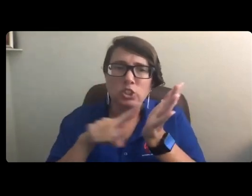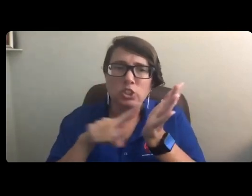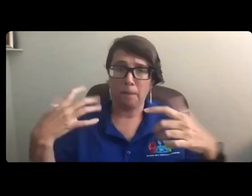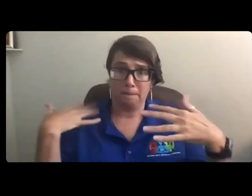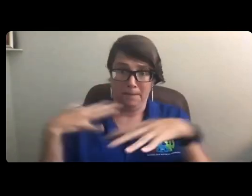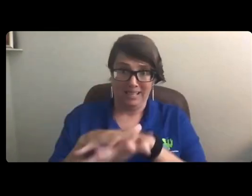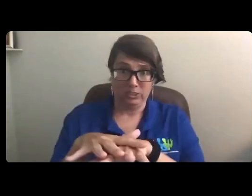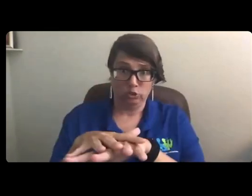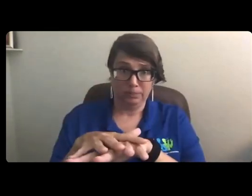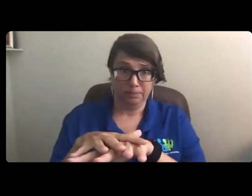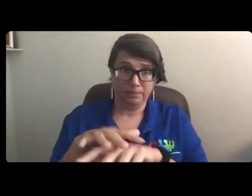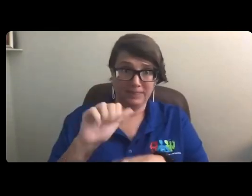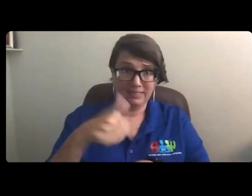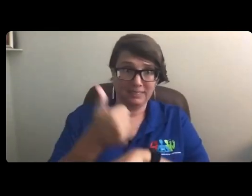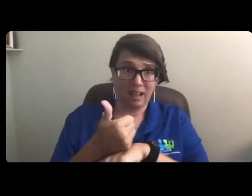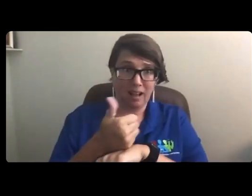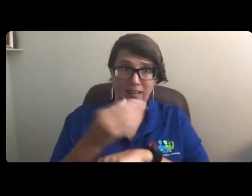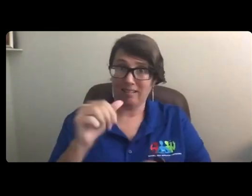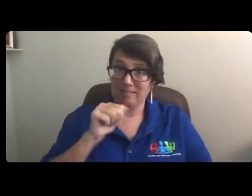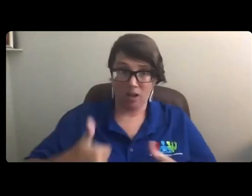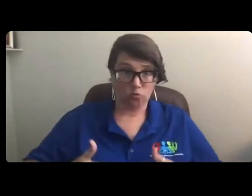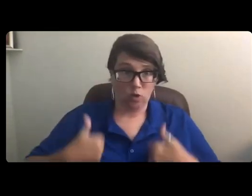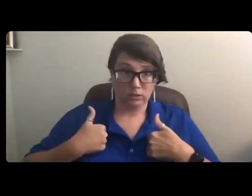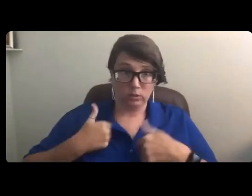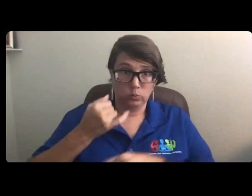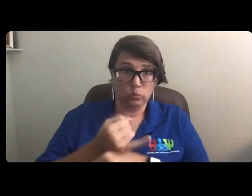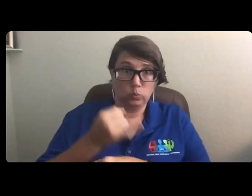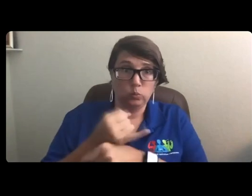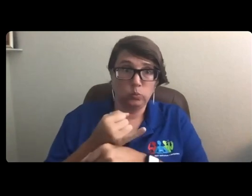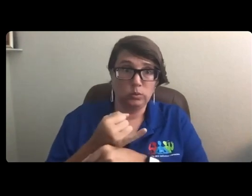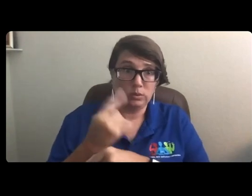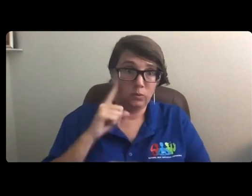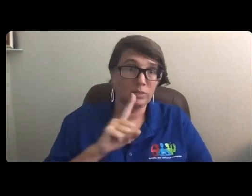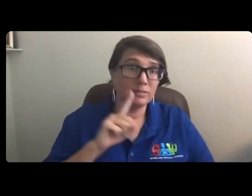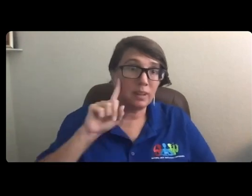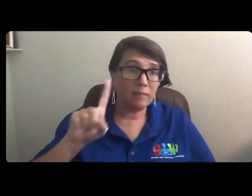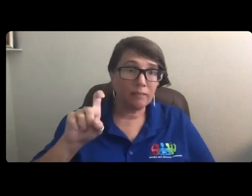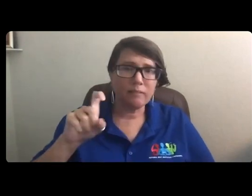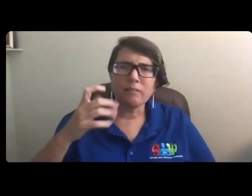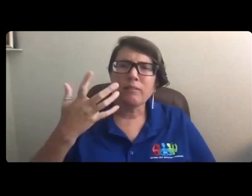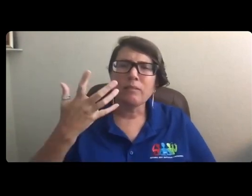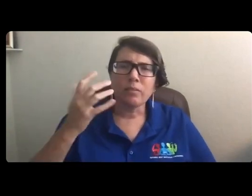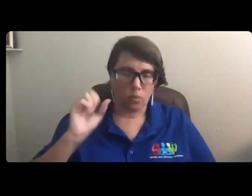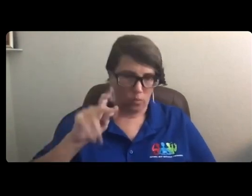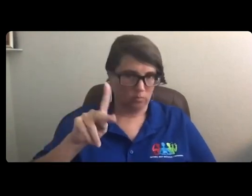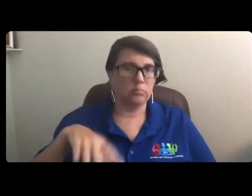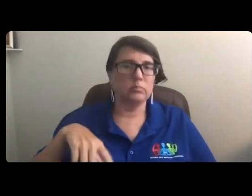A question you shared with us had to do with some research that was done in. The audience wants to know if that was done with mainstream